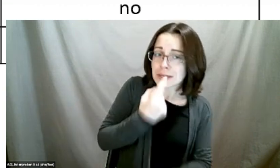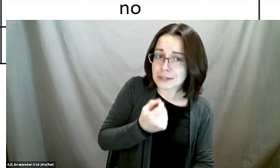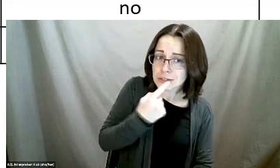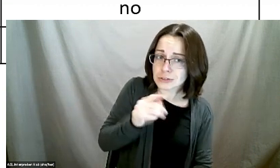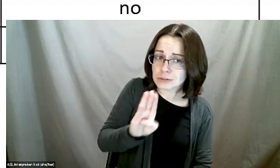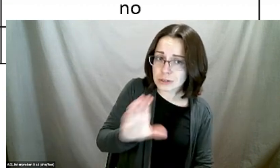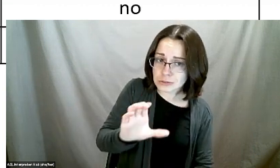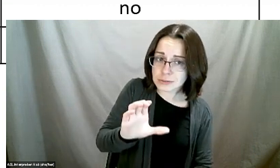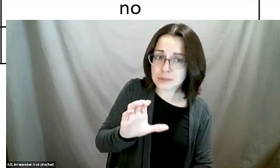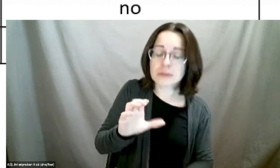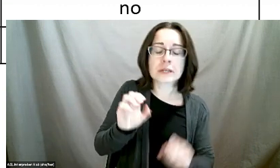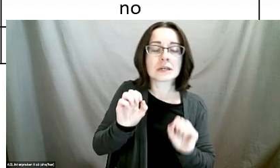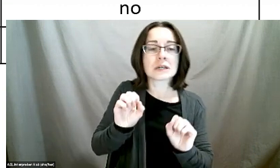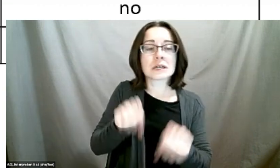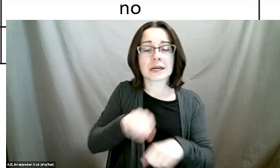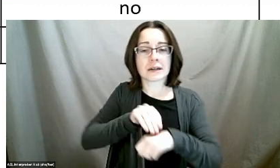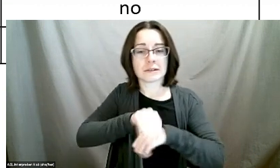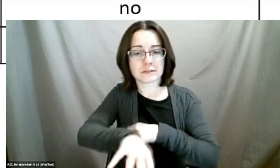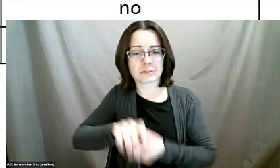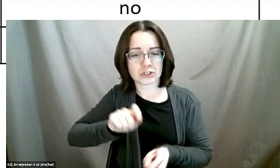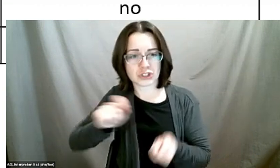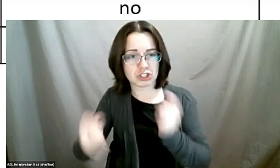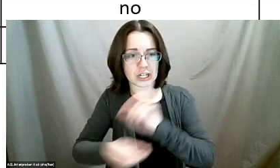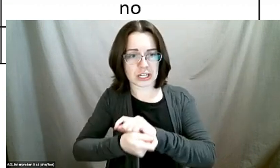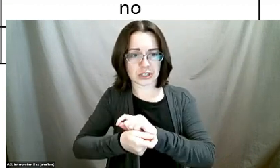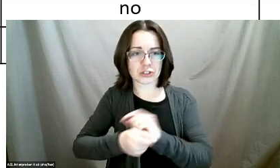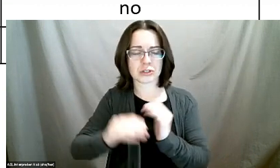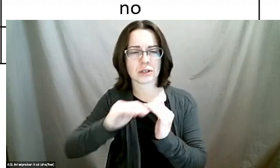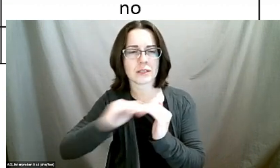circulating levels of certain anti-epileptic drugs